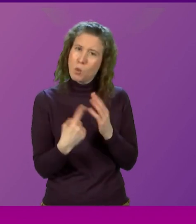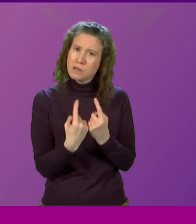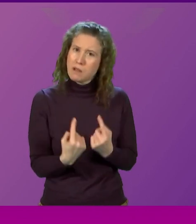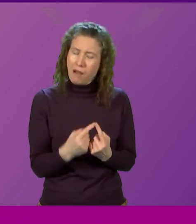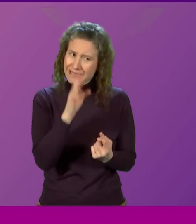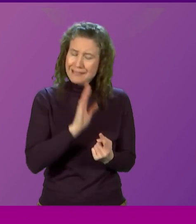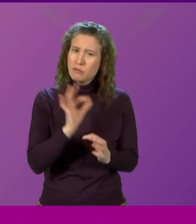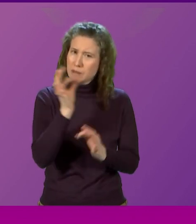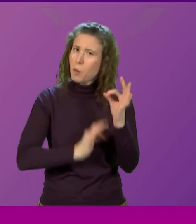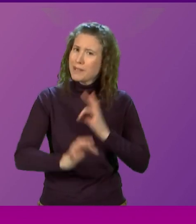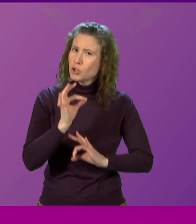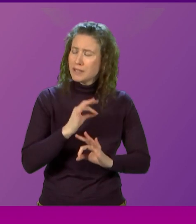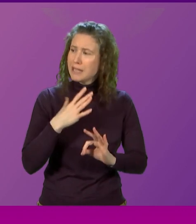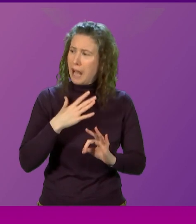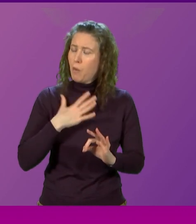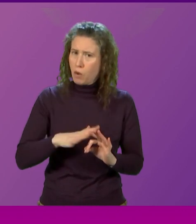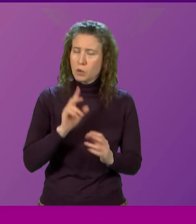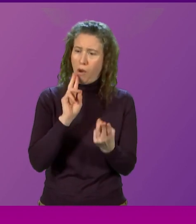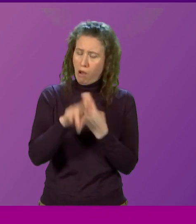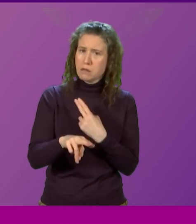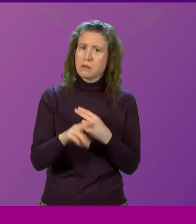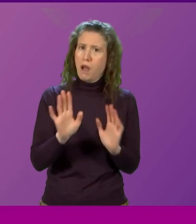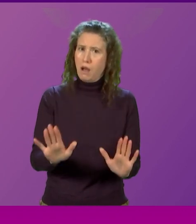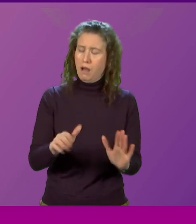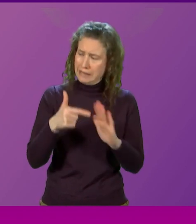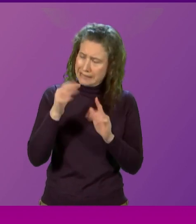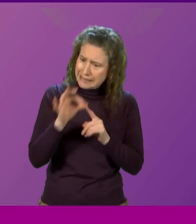Serious questions have been asked and I am seeking to give detailed answers.